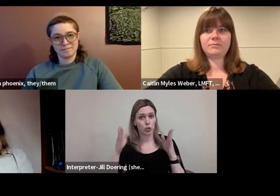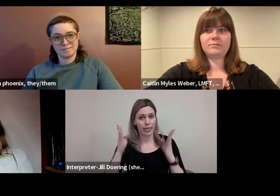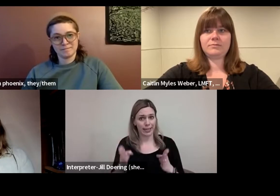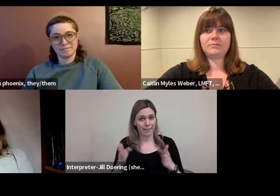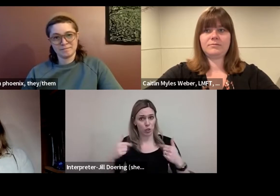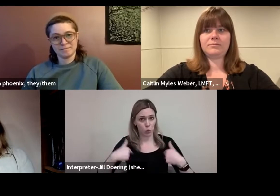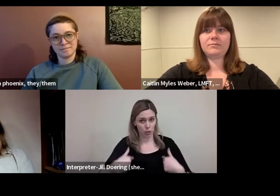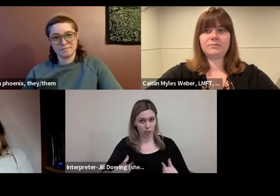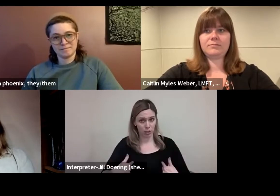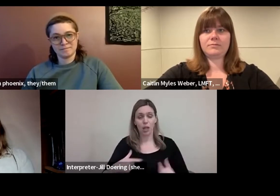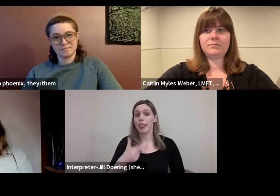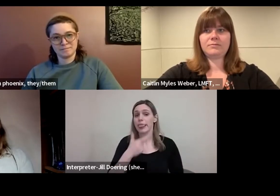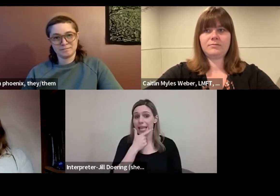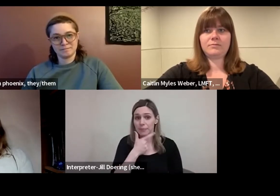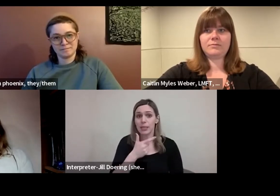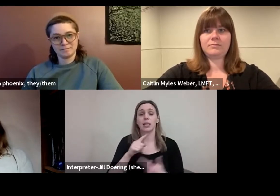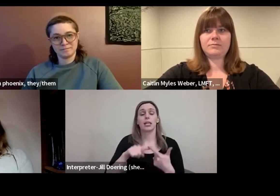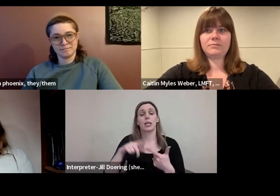lesbian, polyamorous.